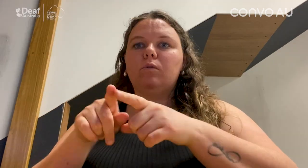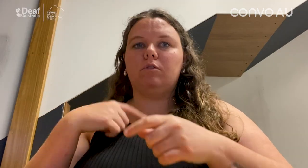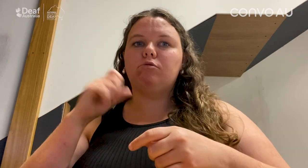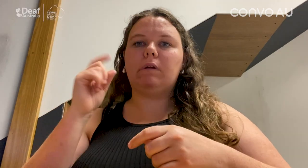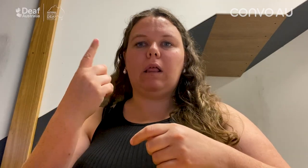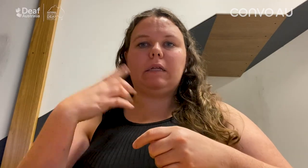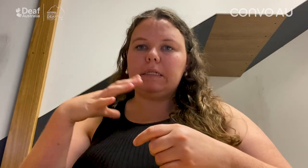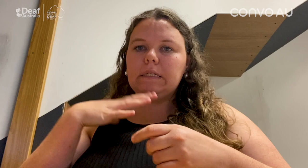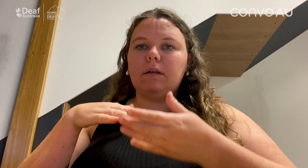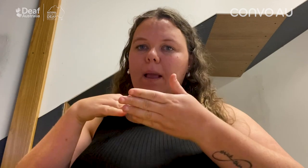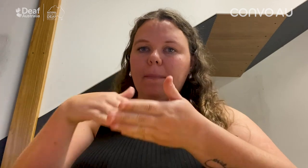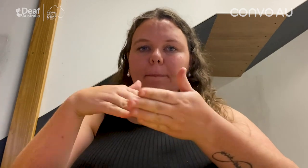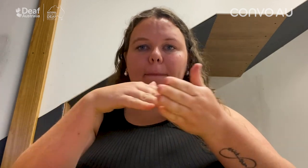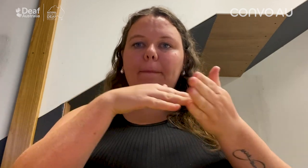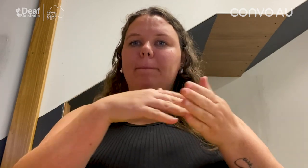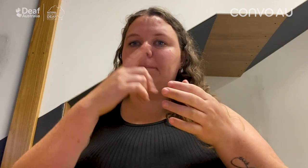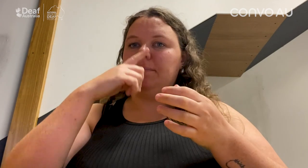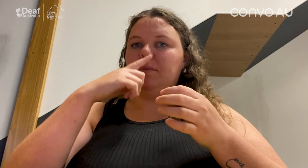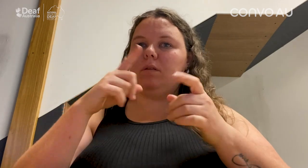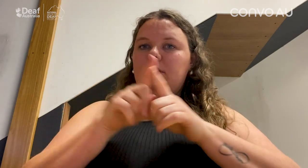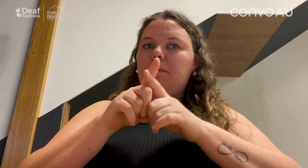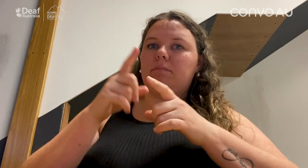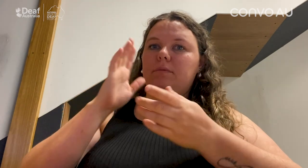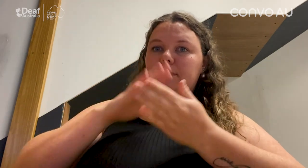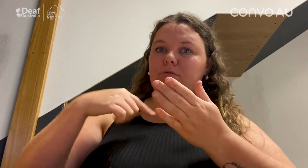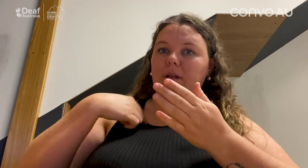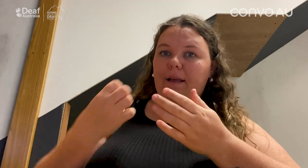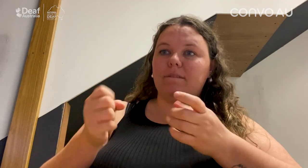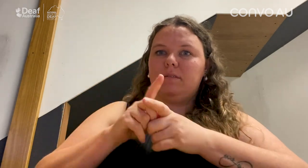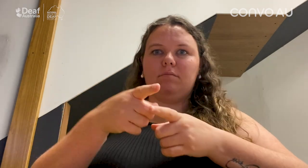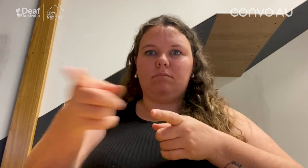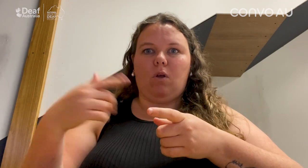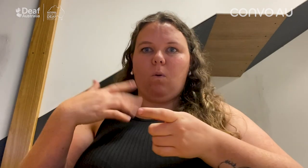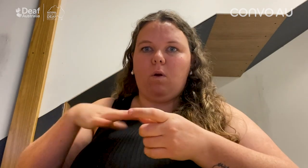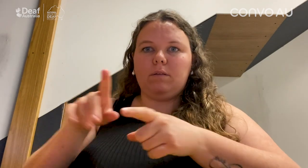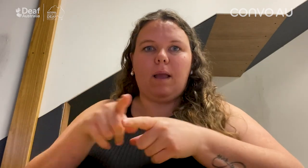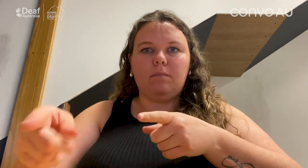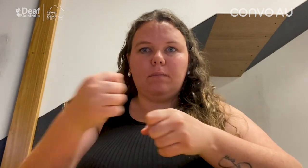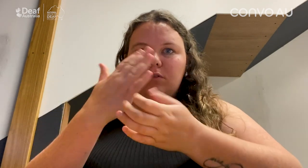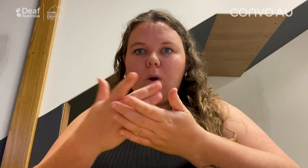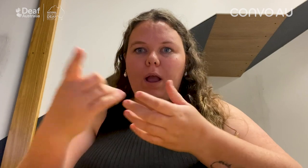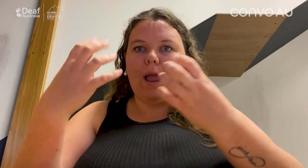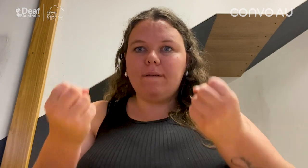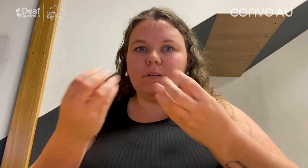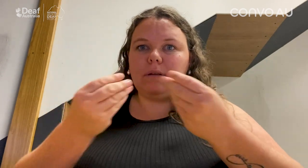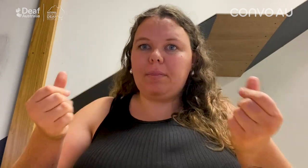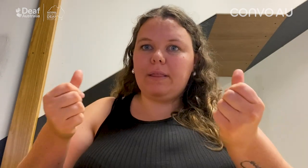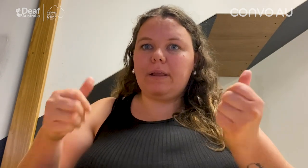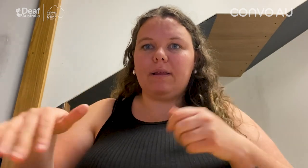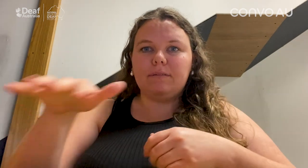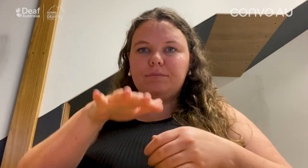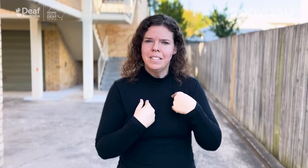I realised that I need to help others by sharing my experience with them to ensure they can have what they were lacking.